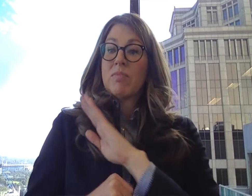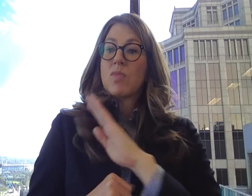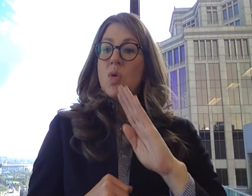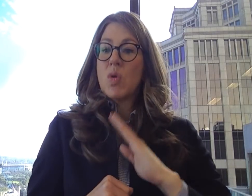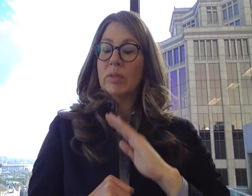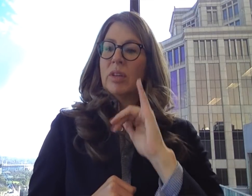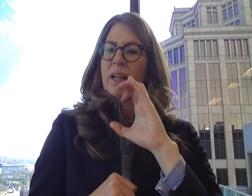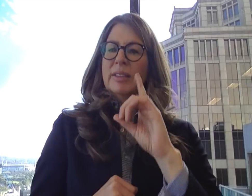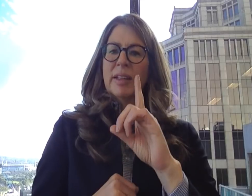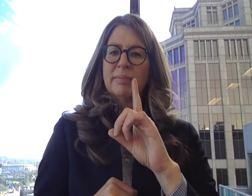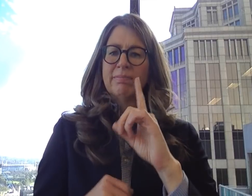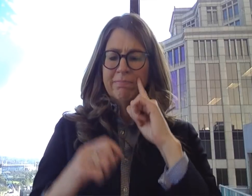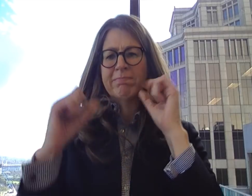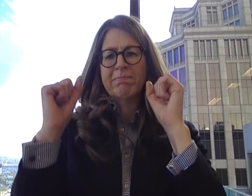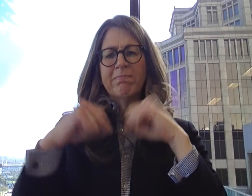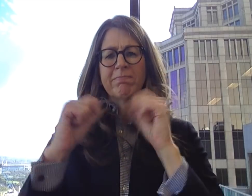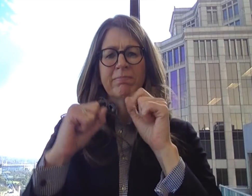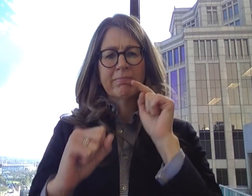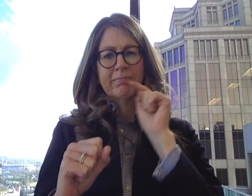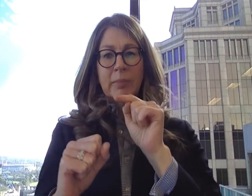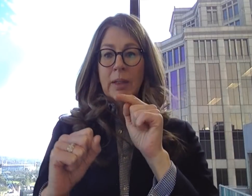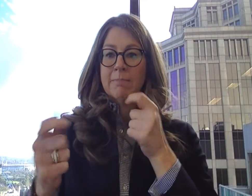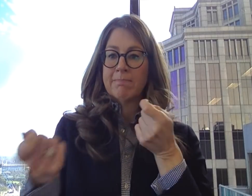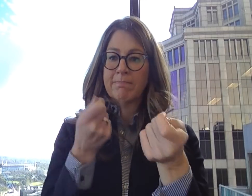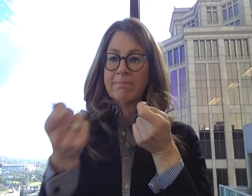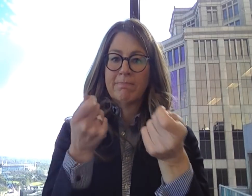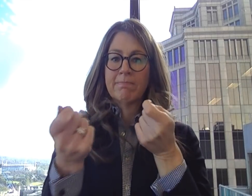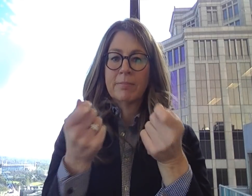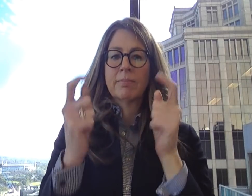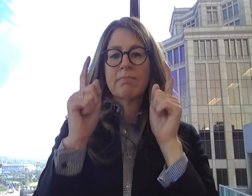The ICSD Executive Board acknowledges that governance